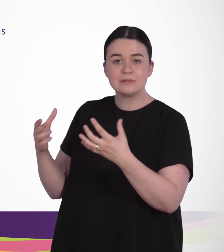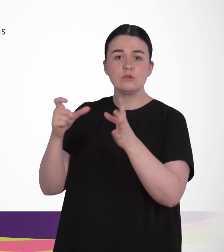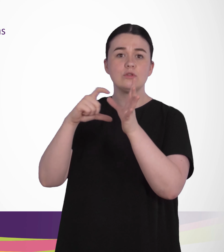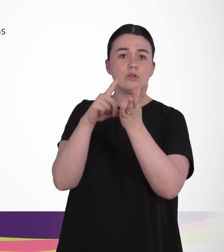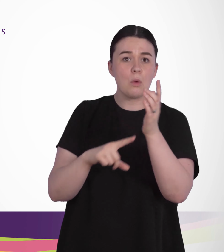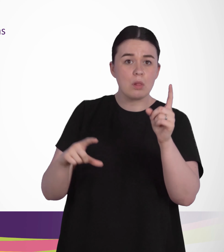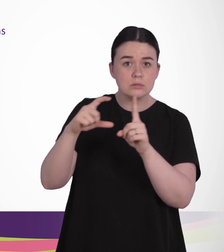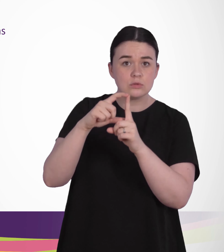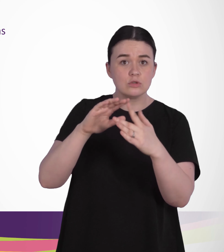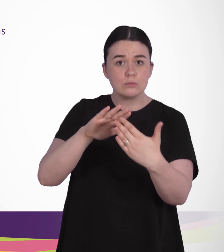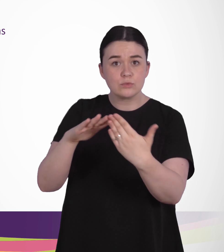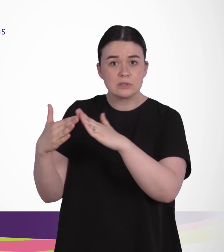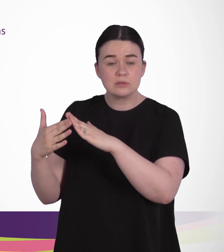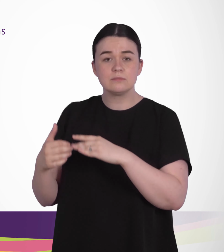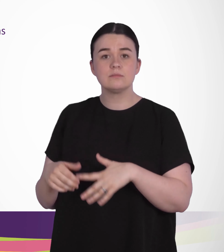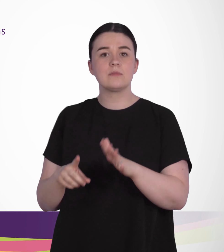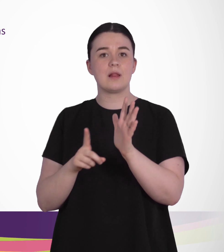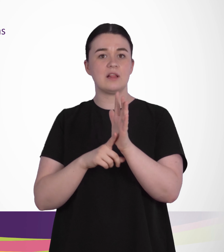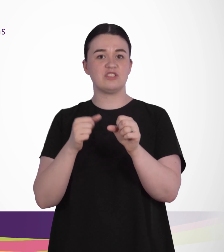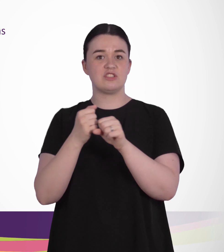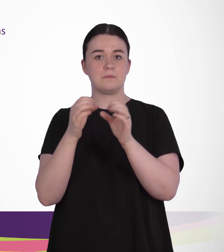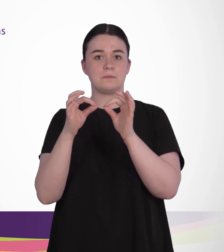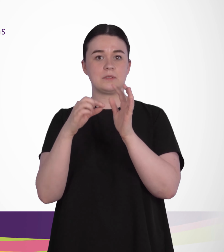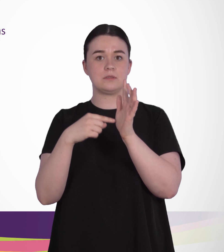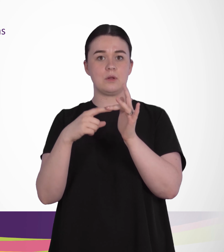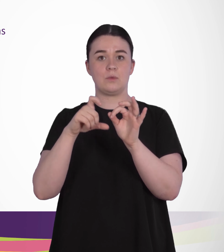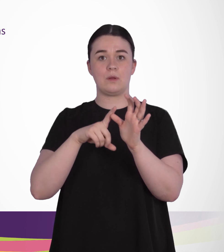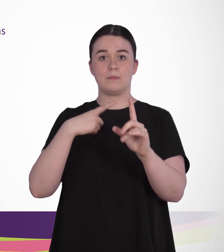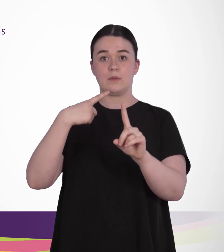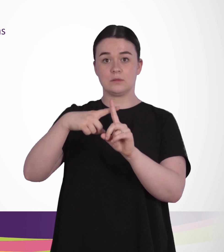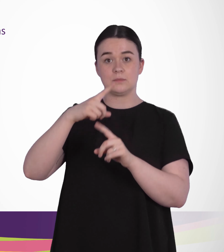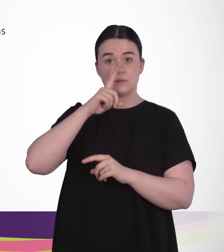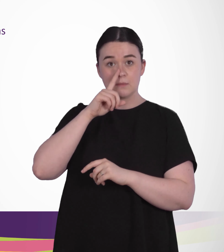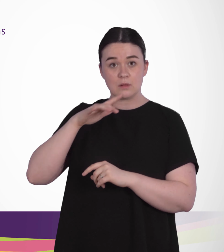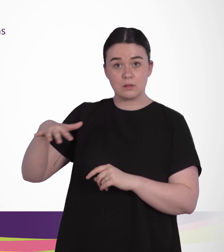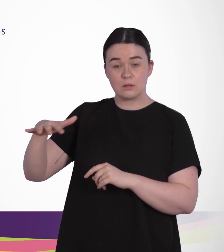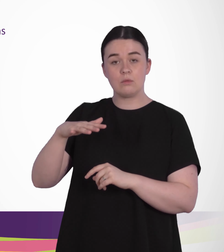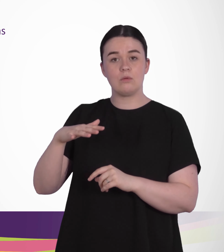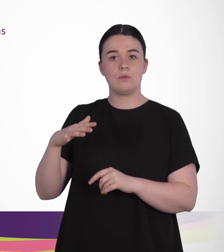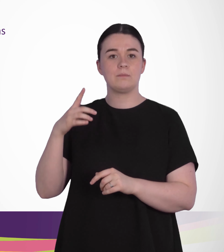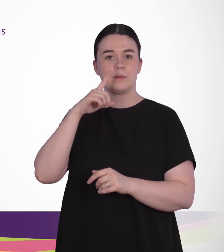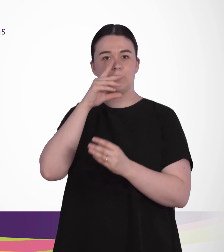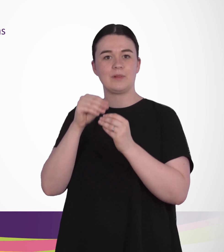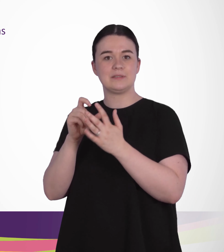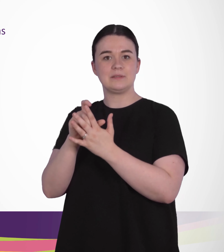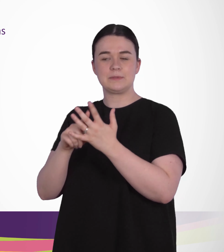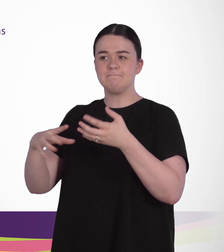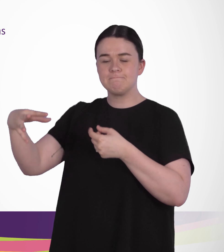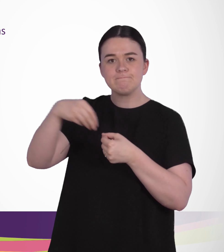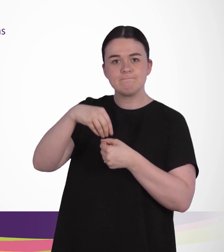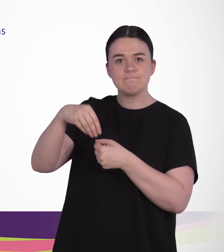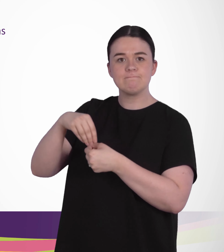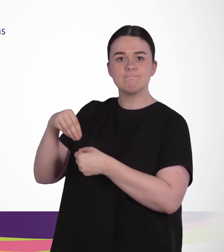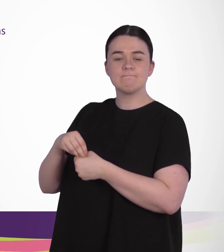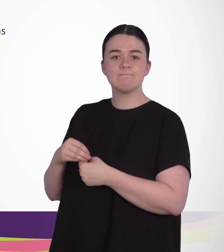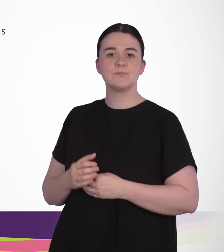CALD communities, LGBTIQA+ people and people with disability).